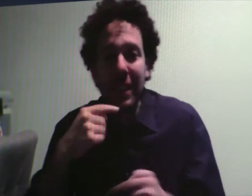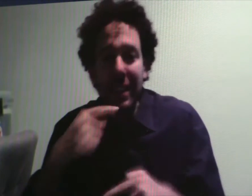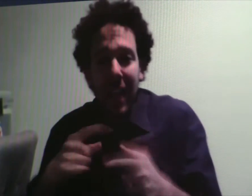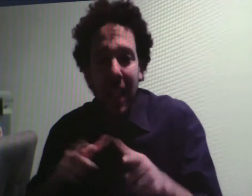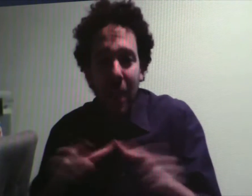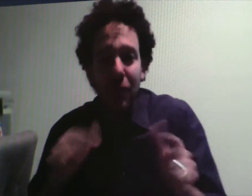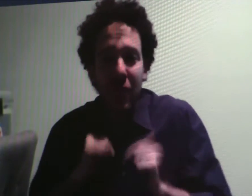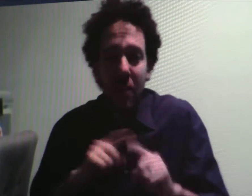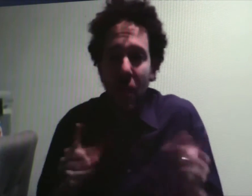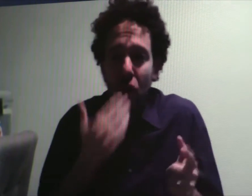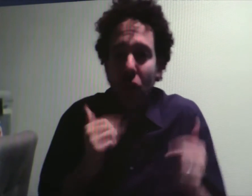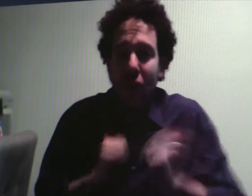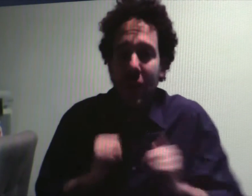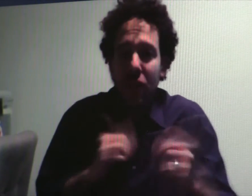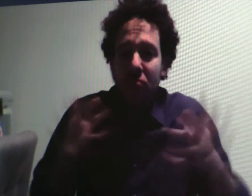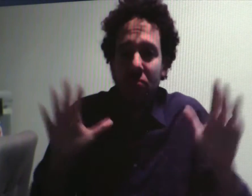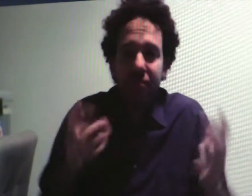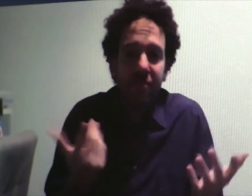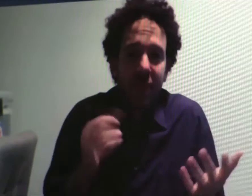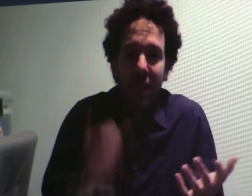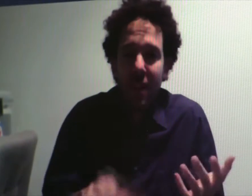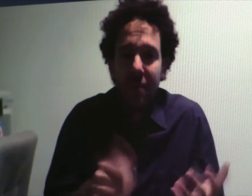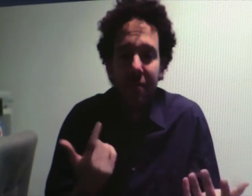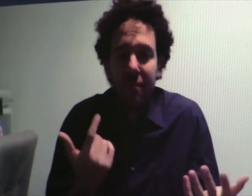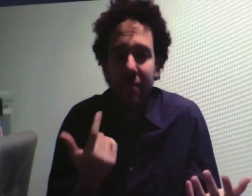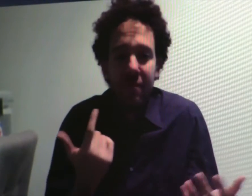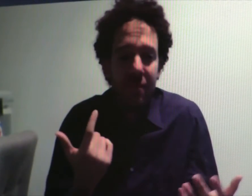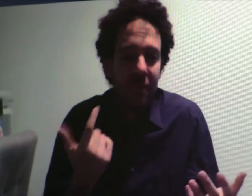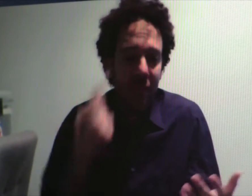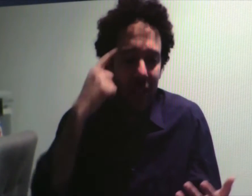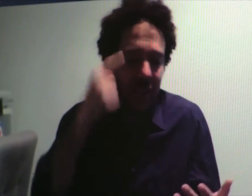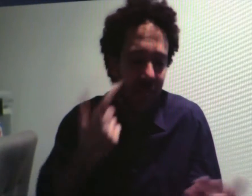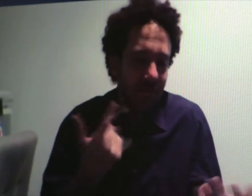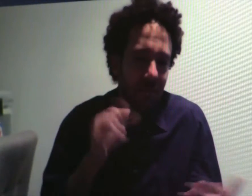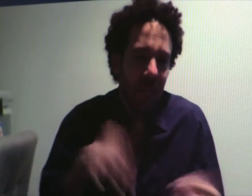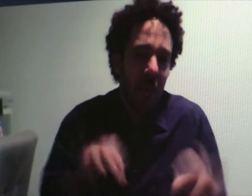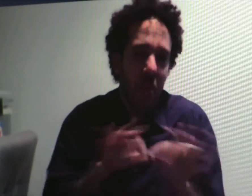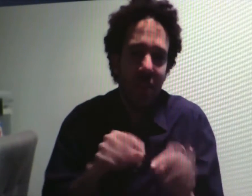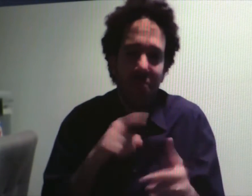Not just good sign language theatre, but good theatre. That's it. I think those two